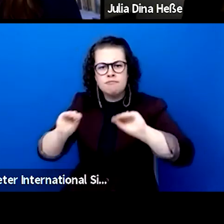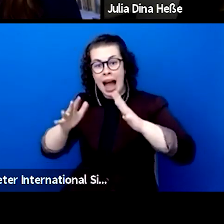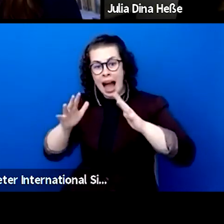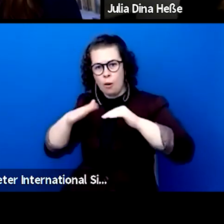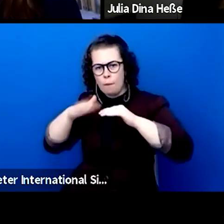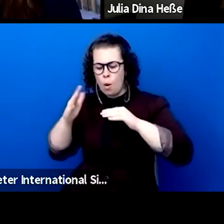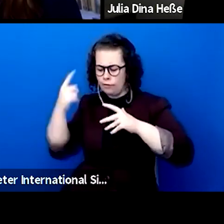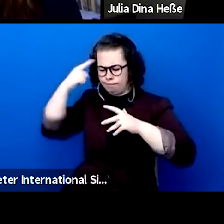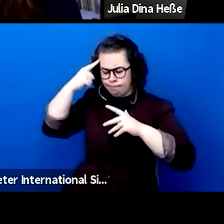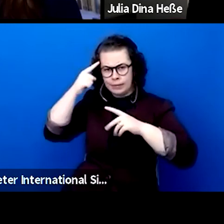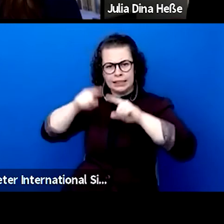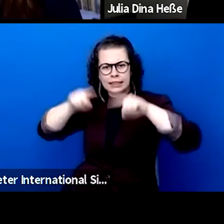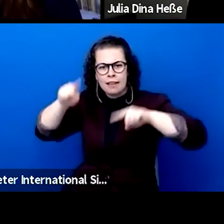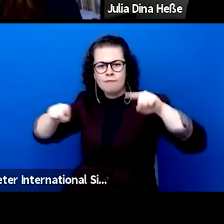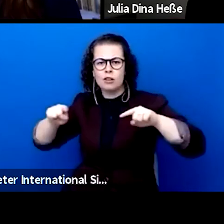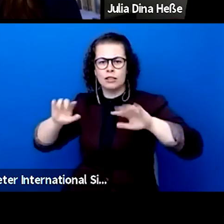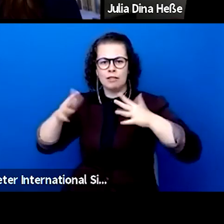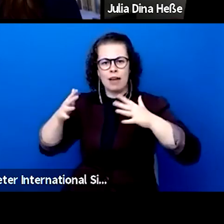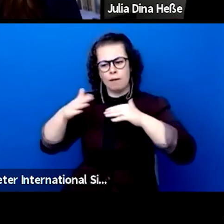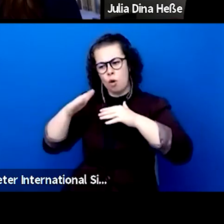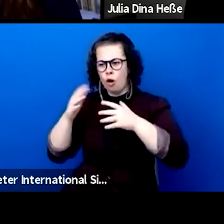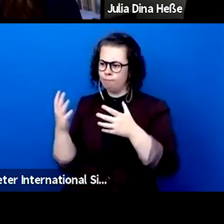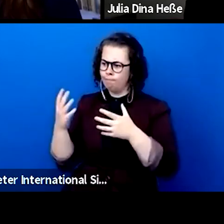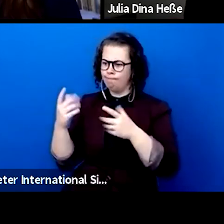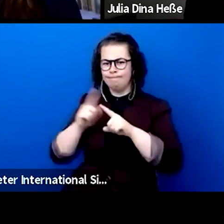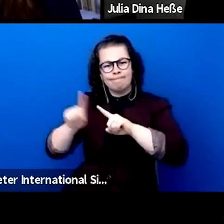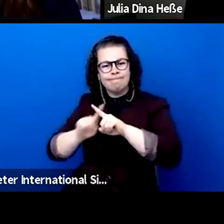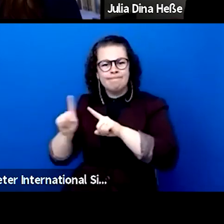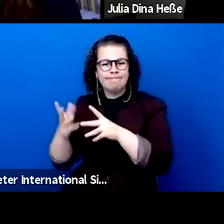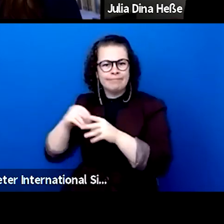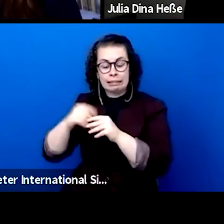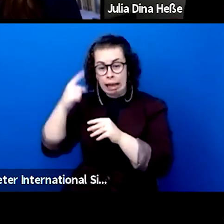big big issue, I don't know how what experience, I think in Sweden are the same experience like in